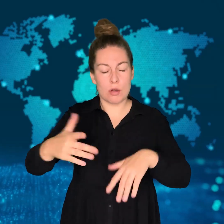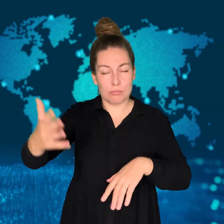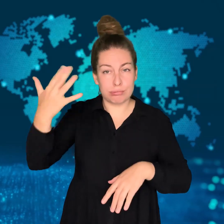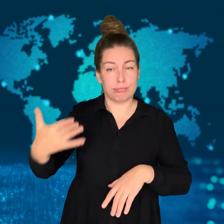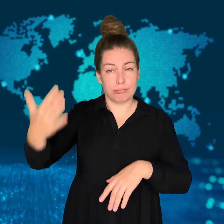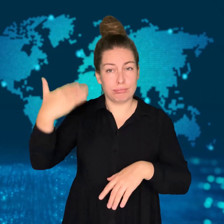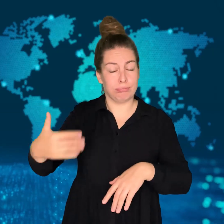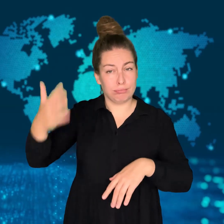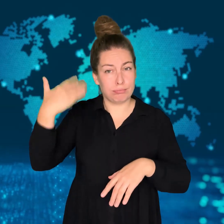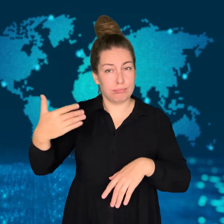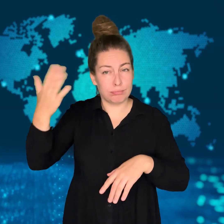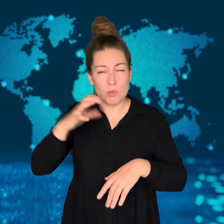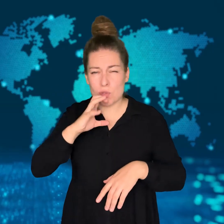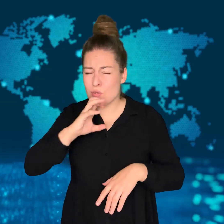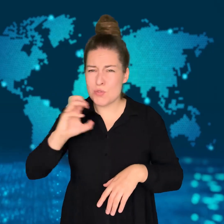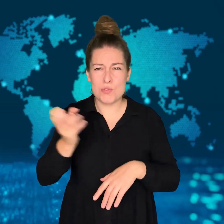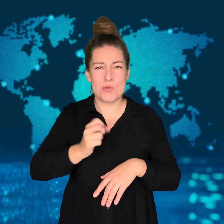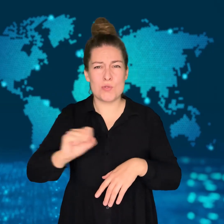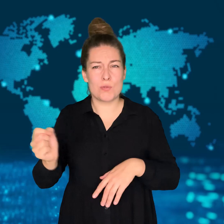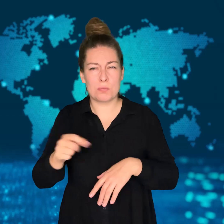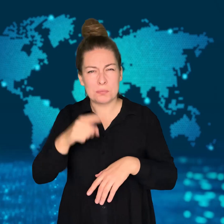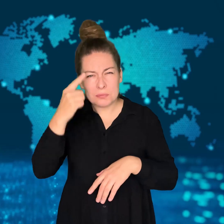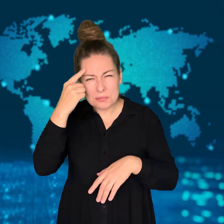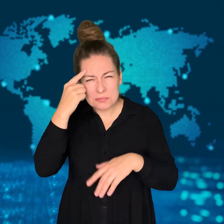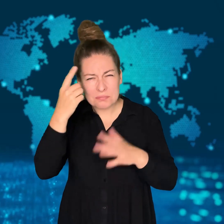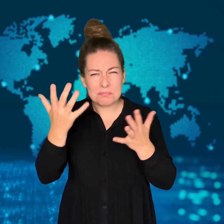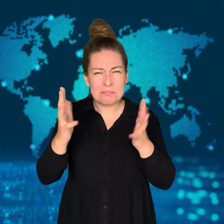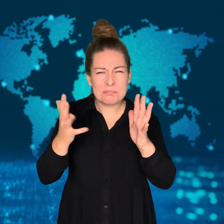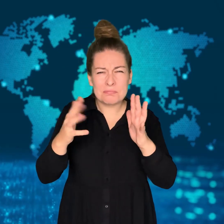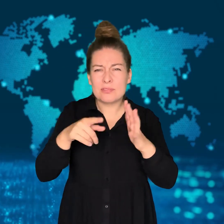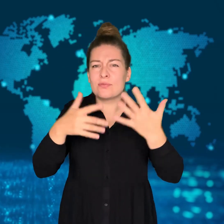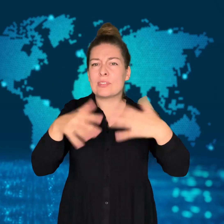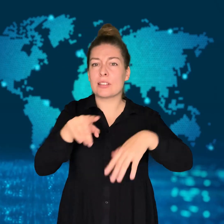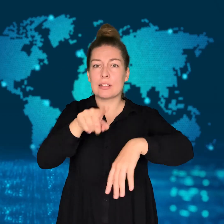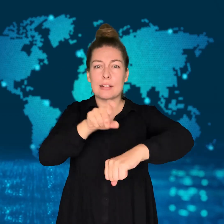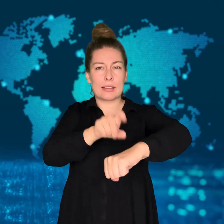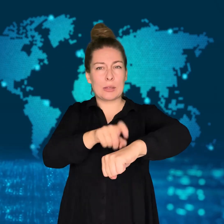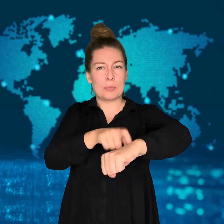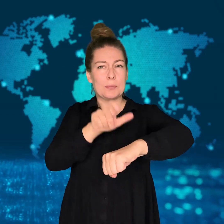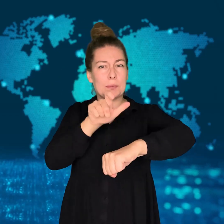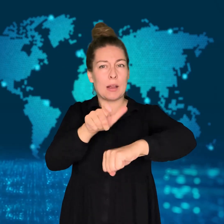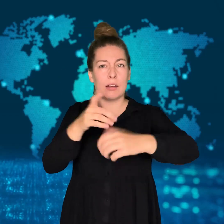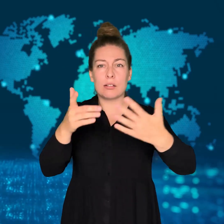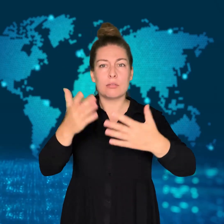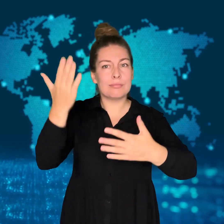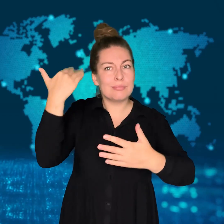The sandals were likely worn around the time that grass was